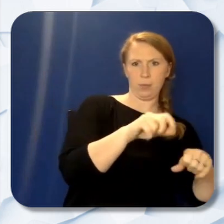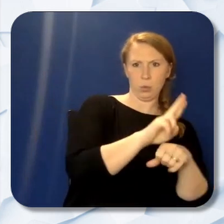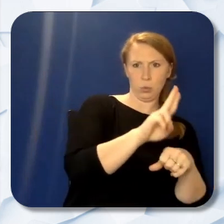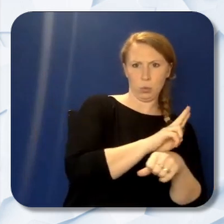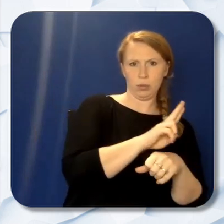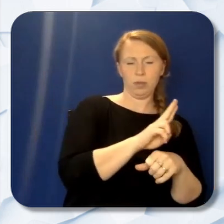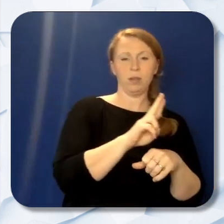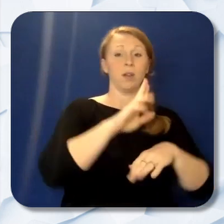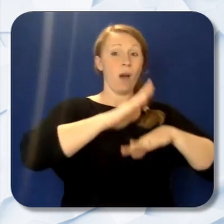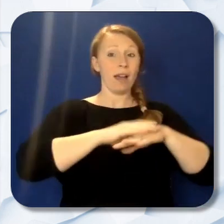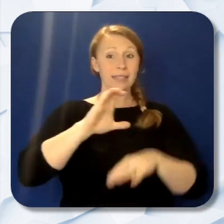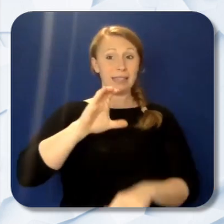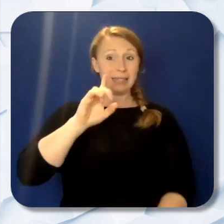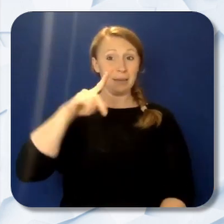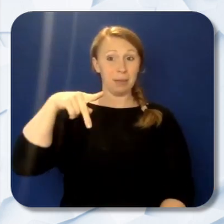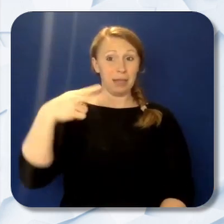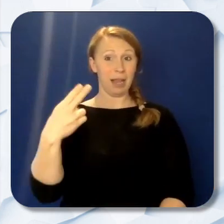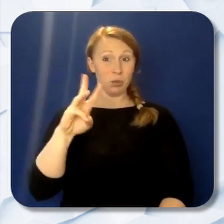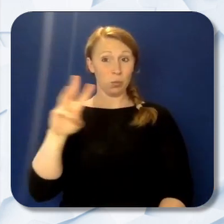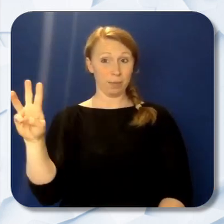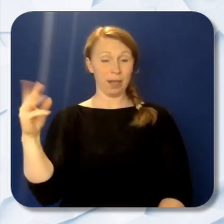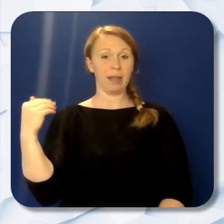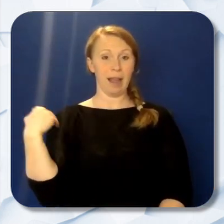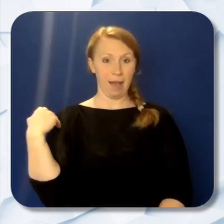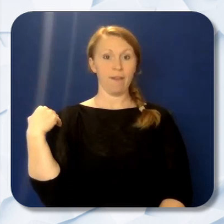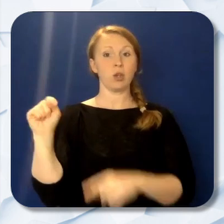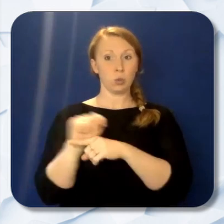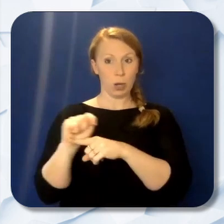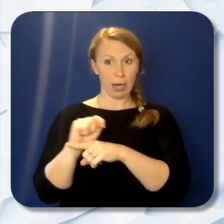on the CDPH's website, including videos on how to administer naloxone